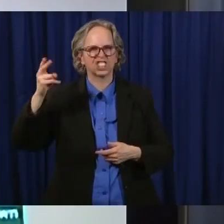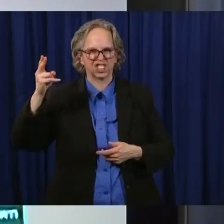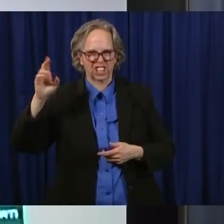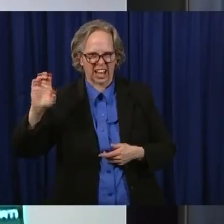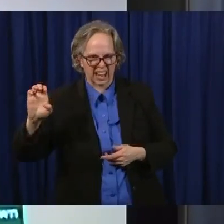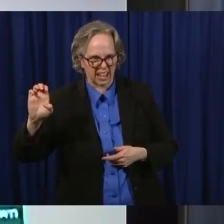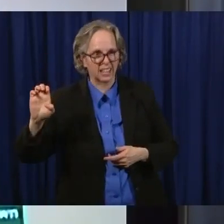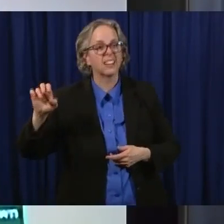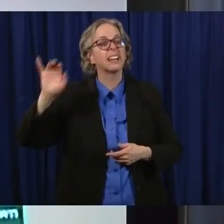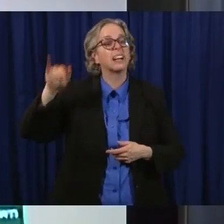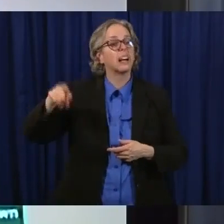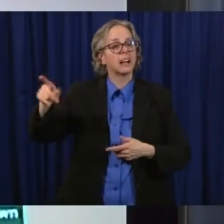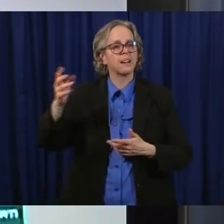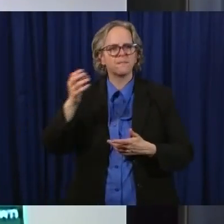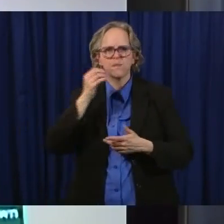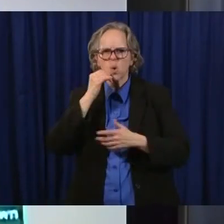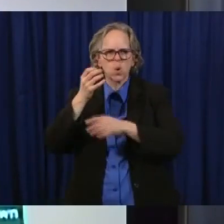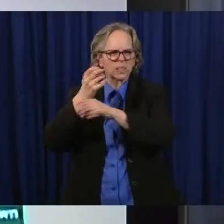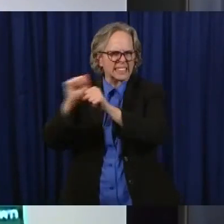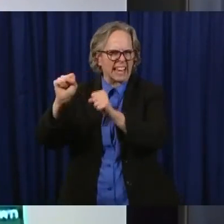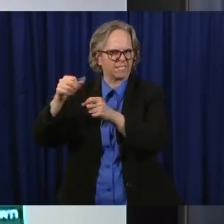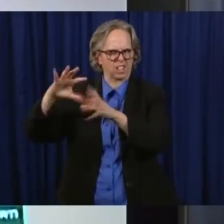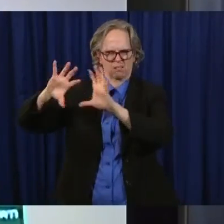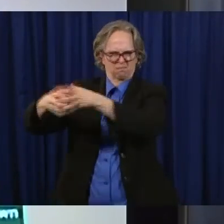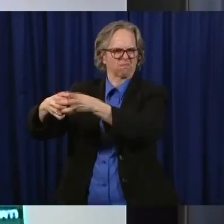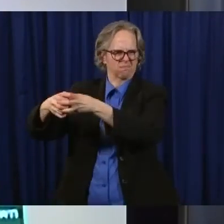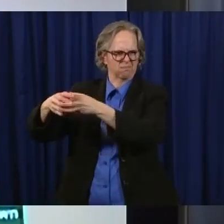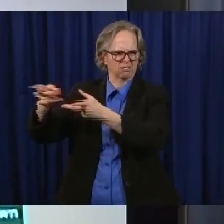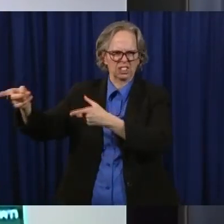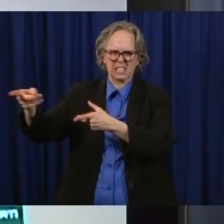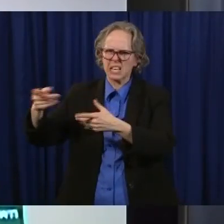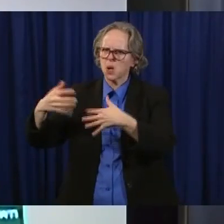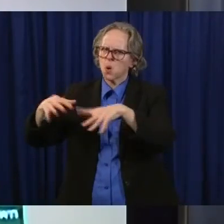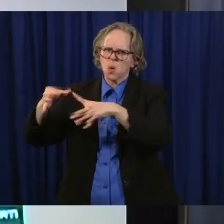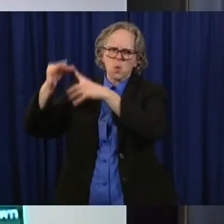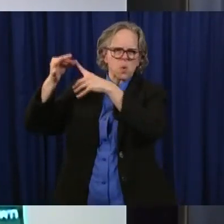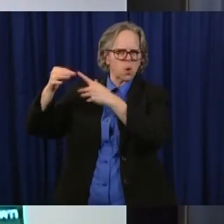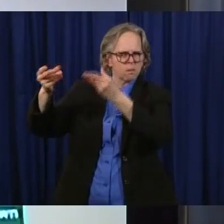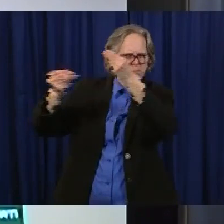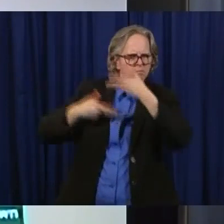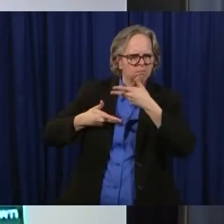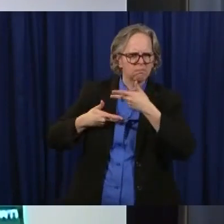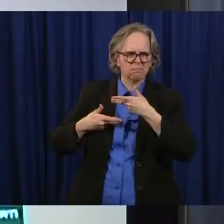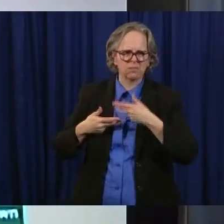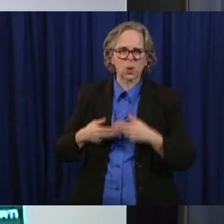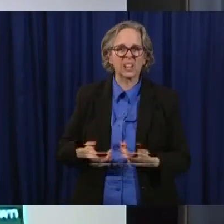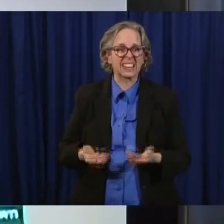OSU IS LUCKY TO HAVE DOCTOR COLE CHECK IN FOOD SCIENCE'S OFFICE, SHE IS WORLD-RENOWNED